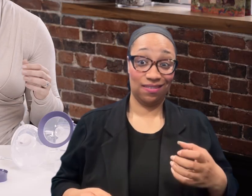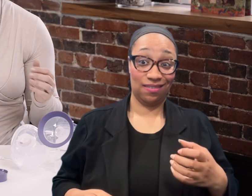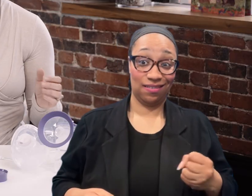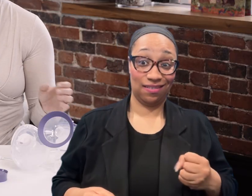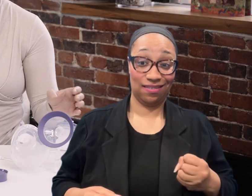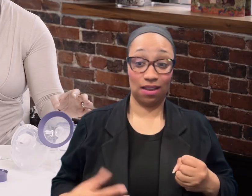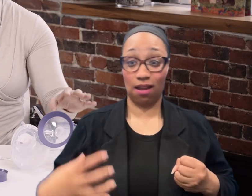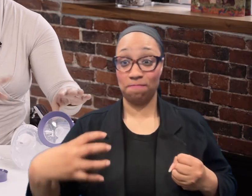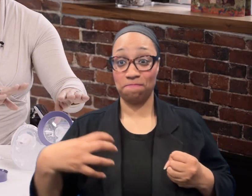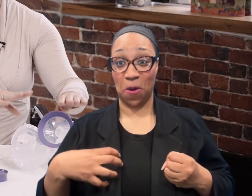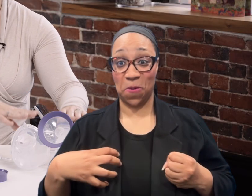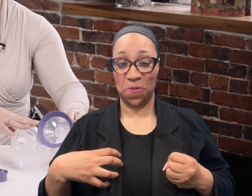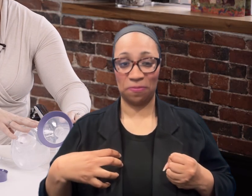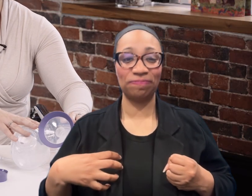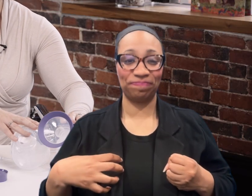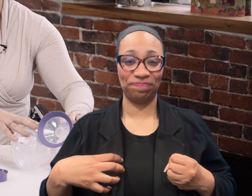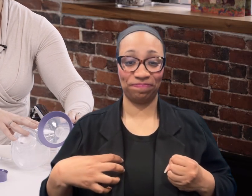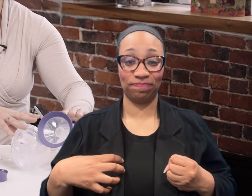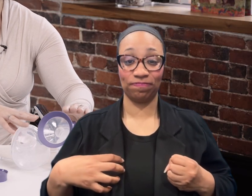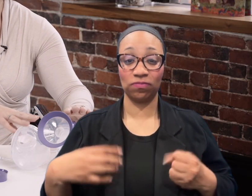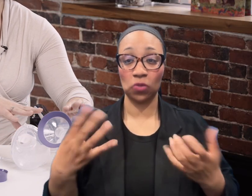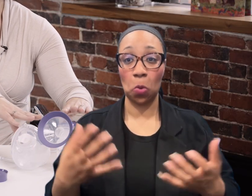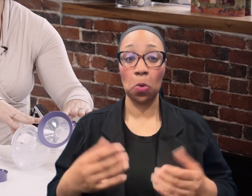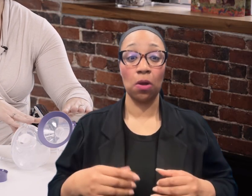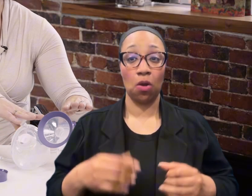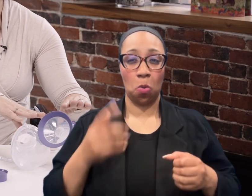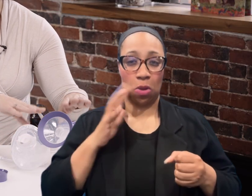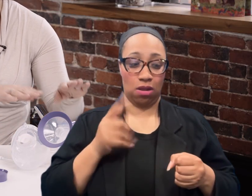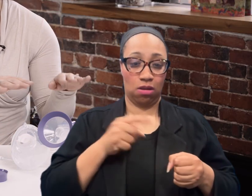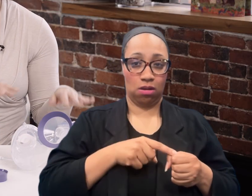So, we typically have the fully set up ones over here. So, you can see that. And we're going to go